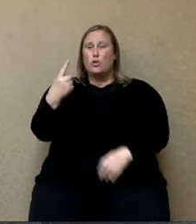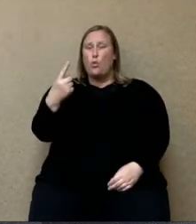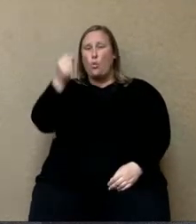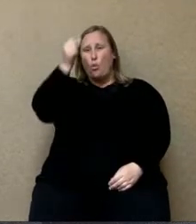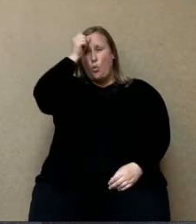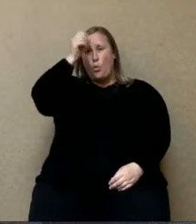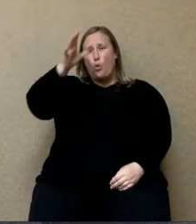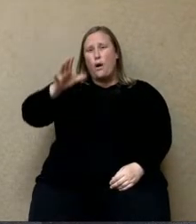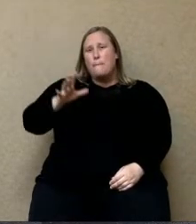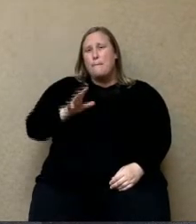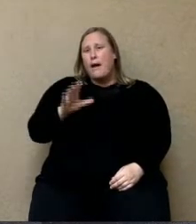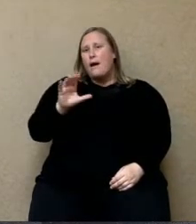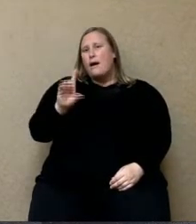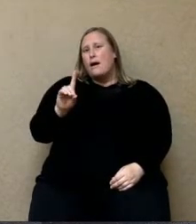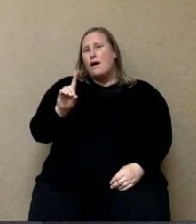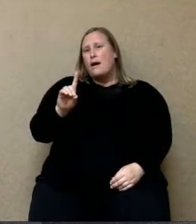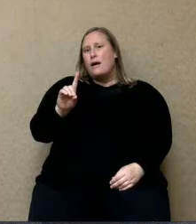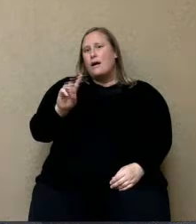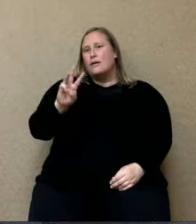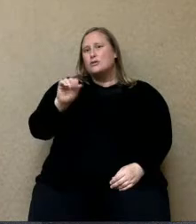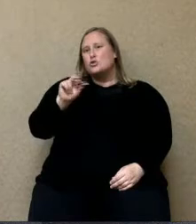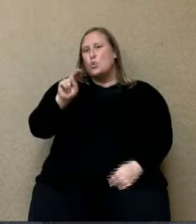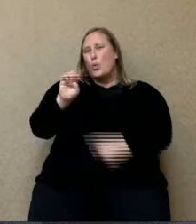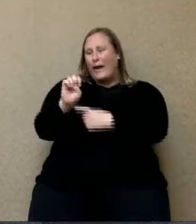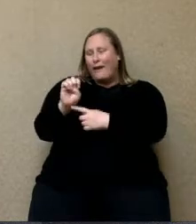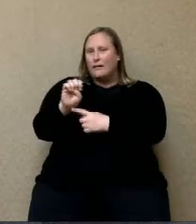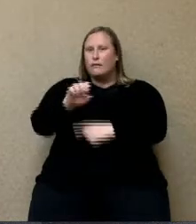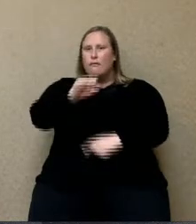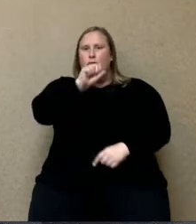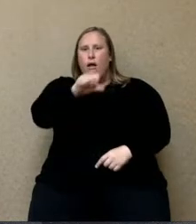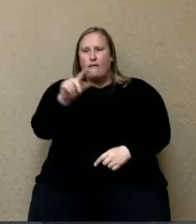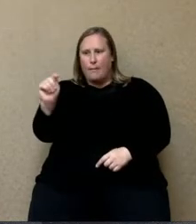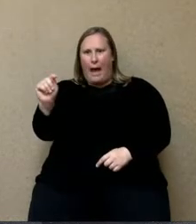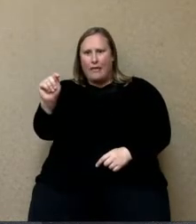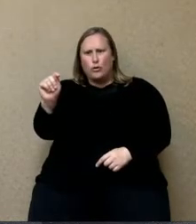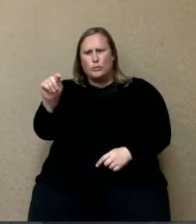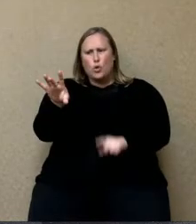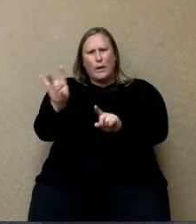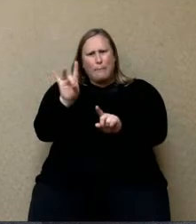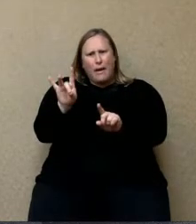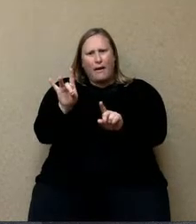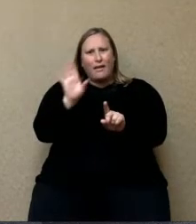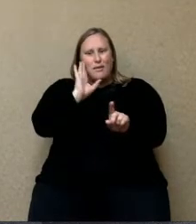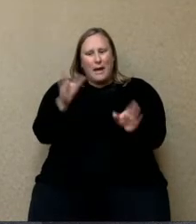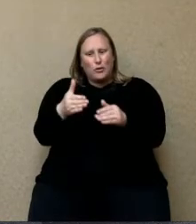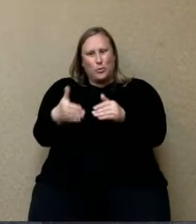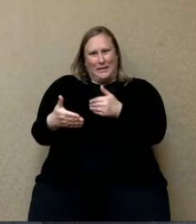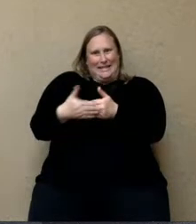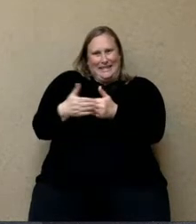in the bathroom. He picked the bedroom by the bathroom. I'm like, he did this, he knows what he's doing.